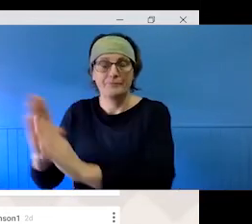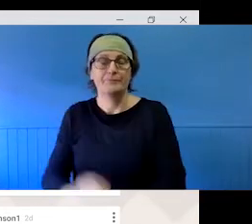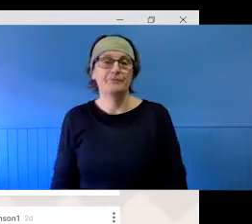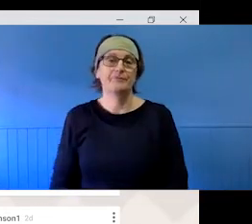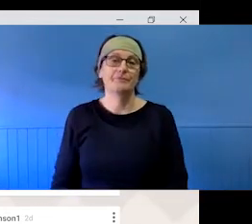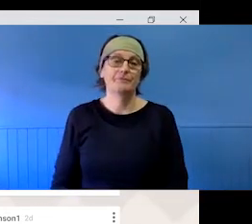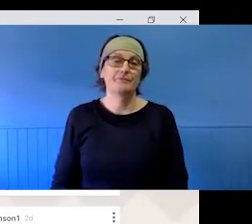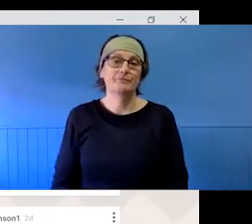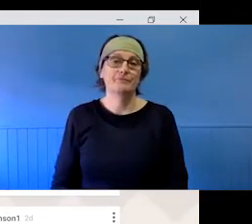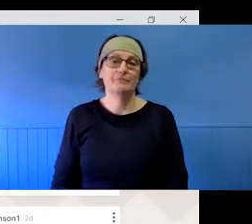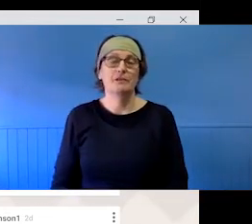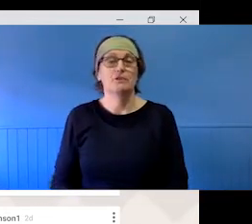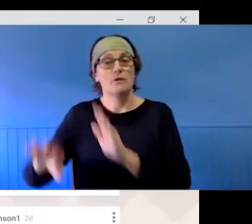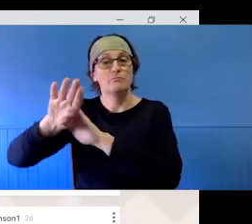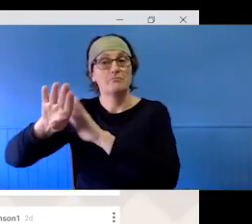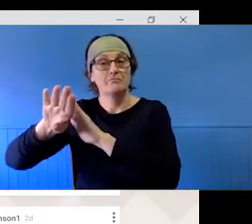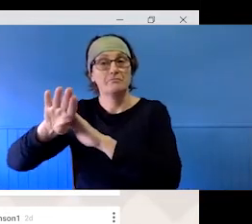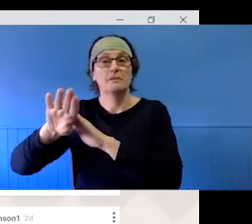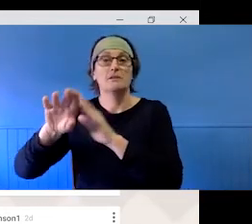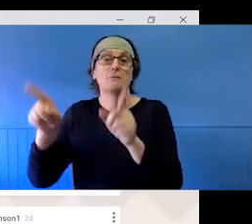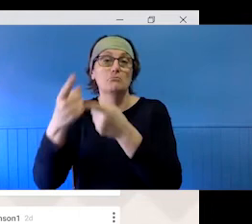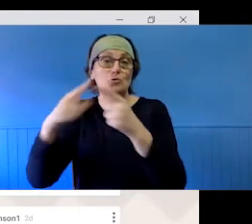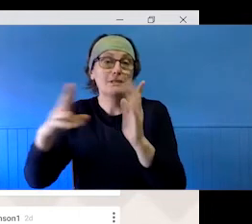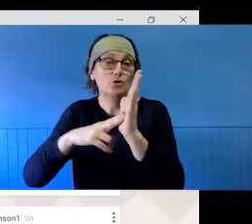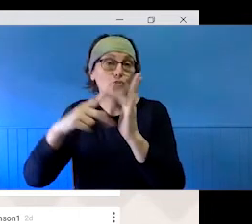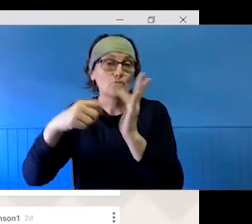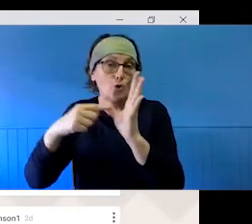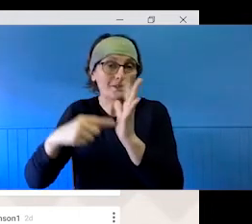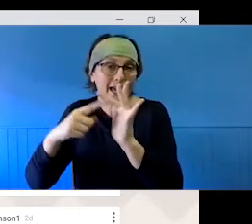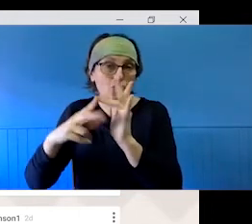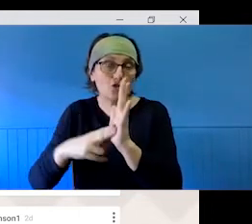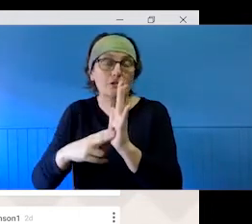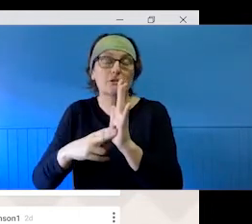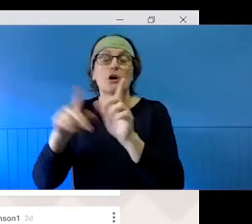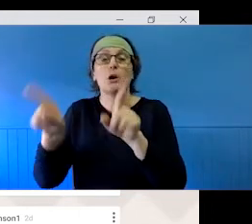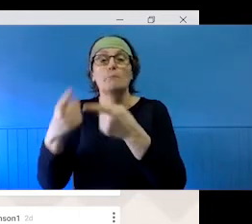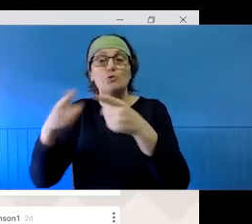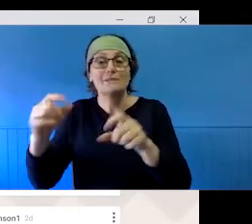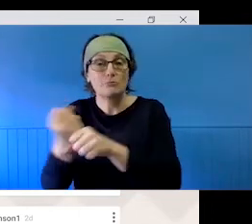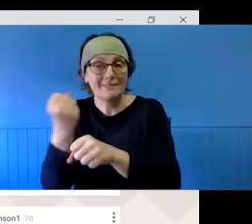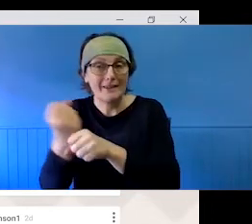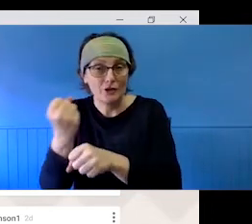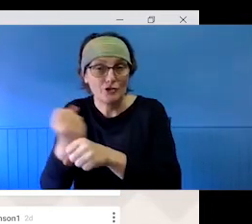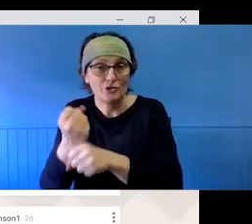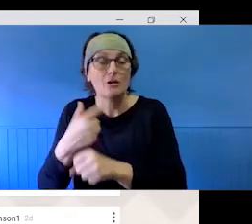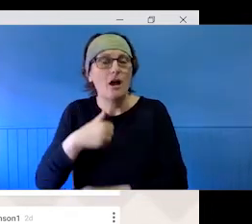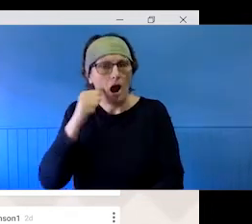That includes music notation, music production. I know there's a number of